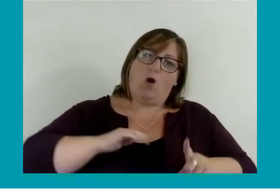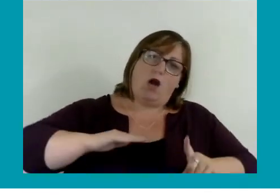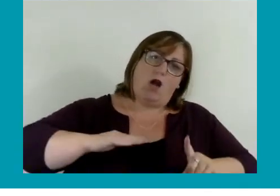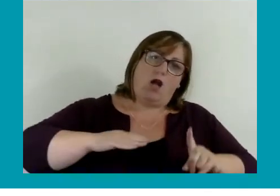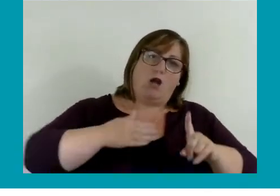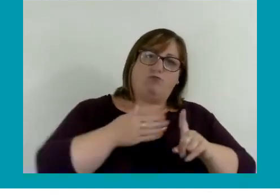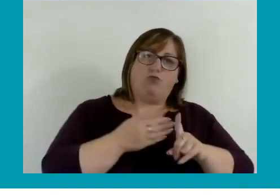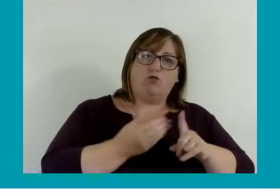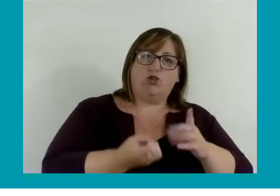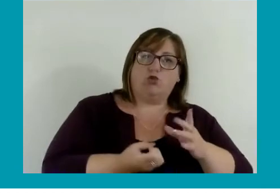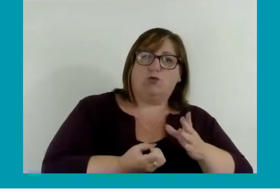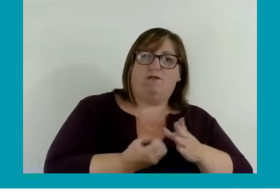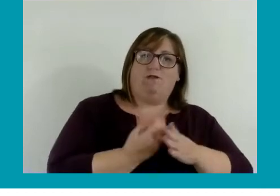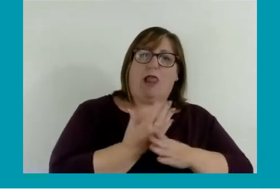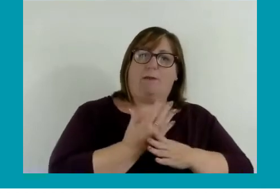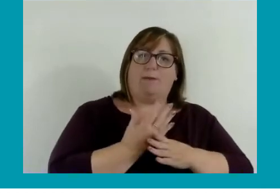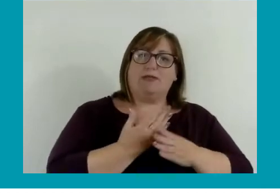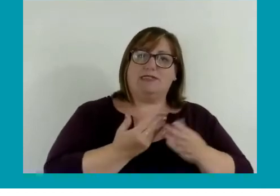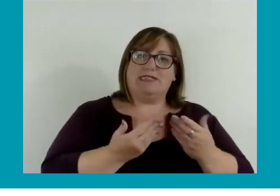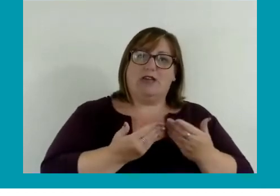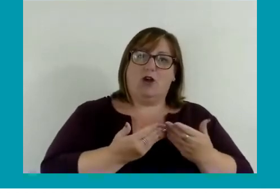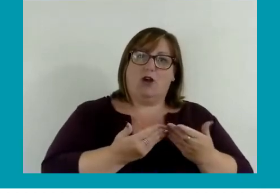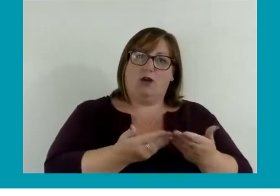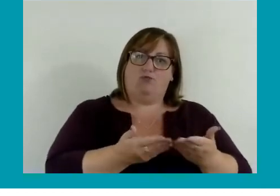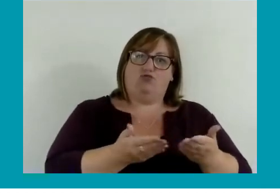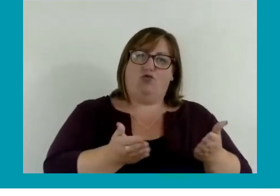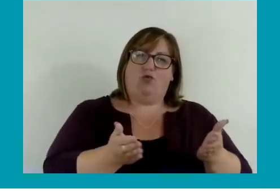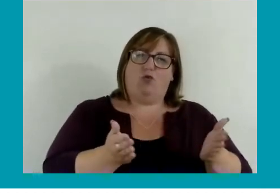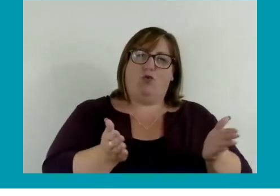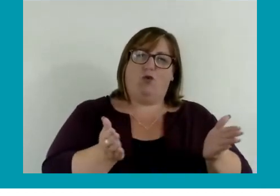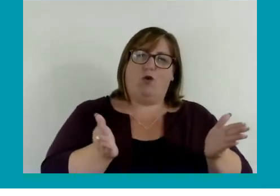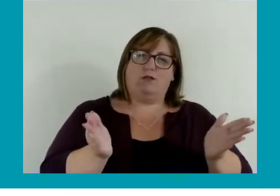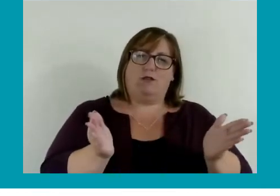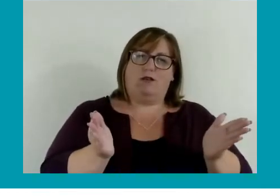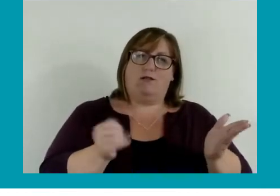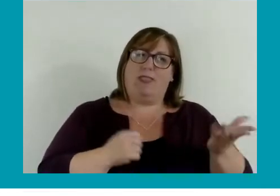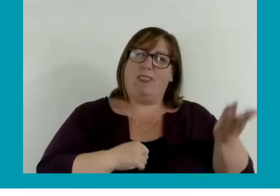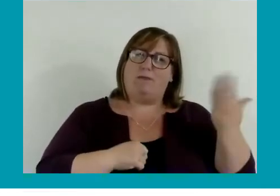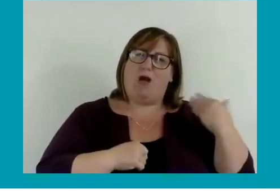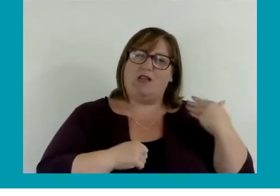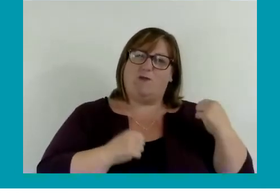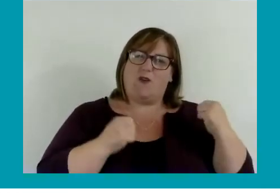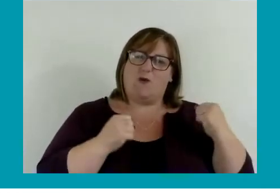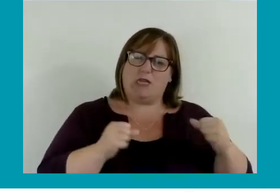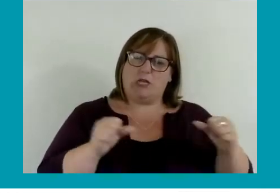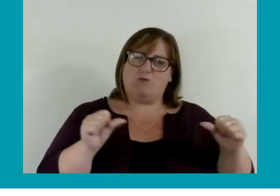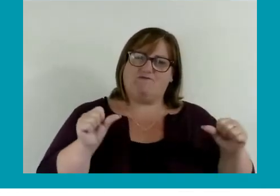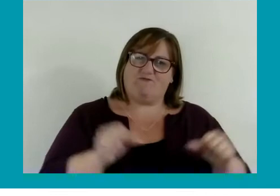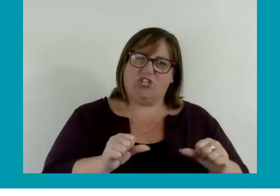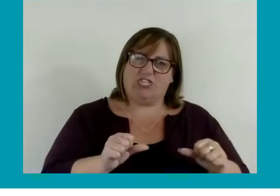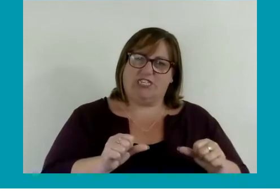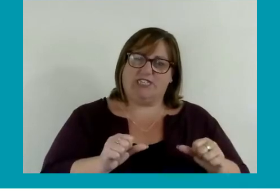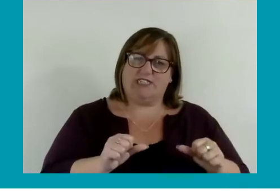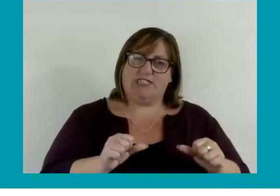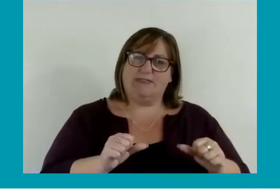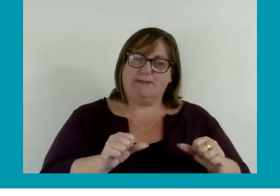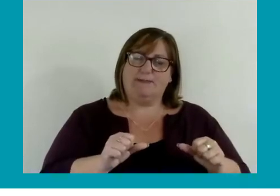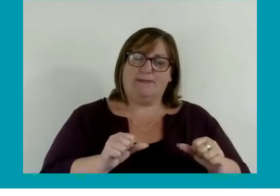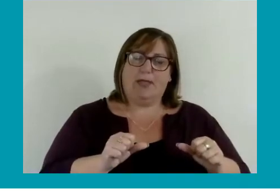um and we're less uh rigid i guess in in the to develop you must go up the chain and so we yeah